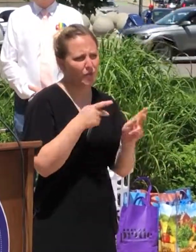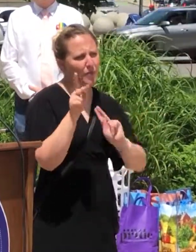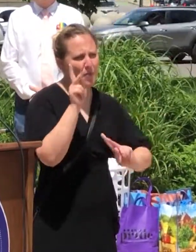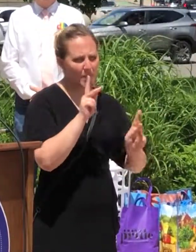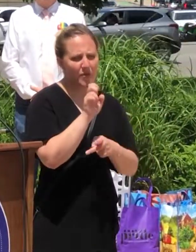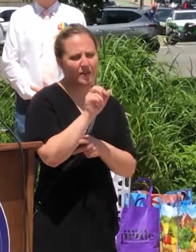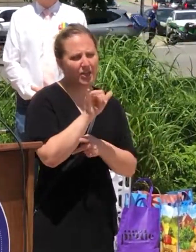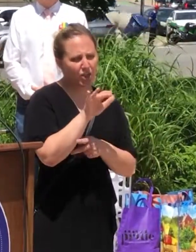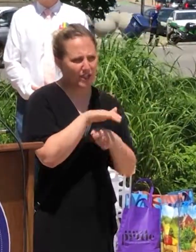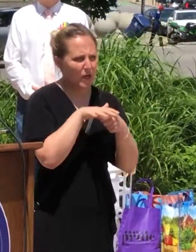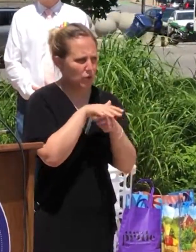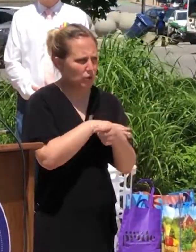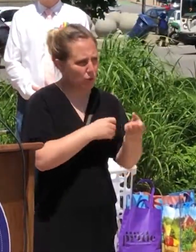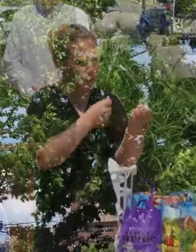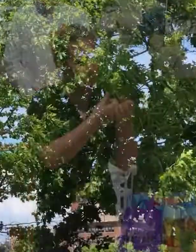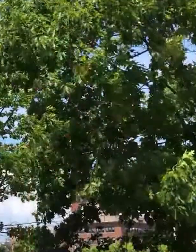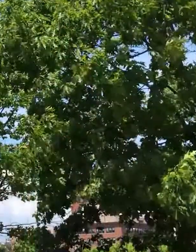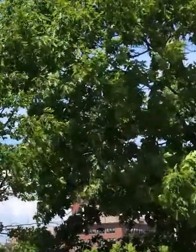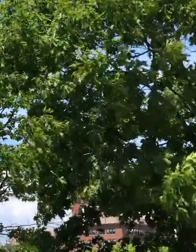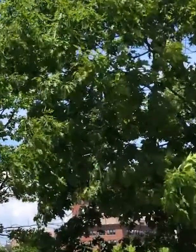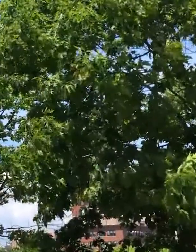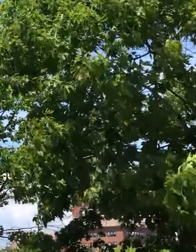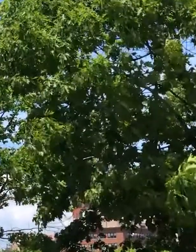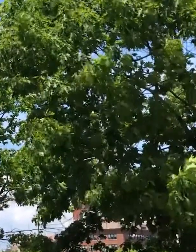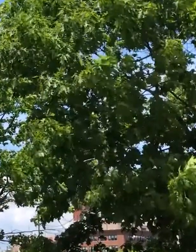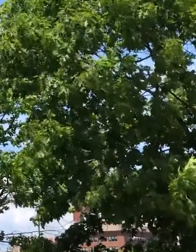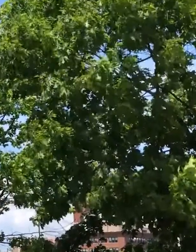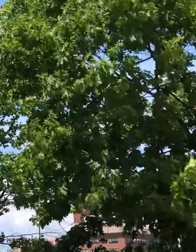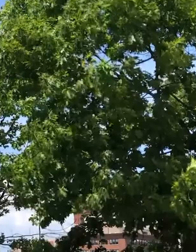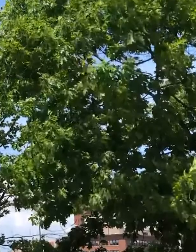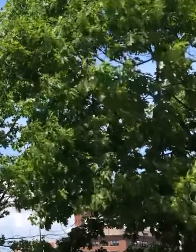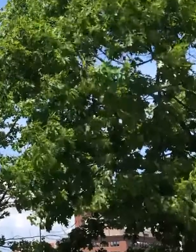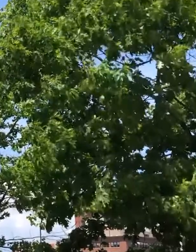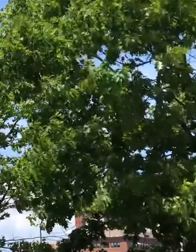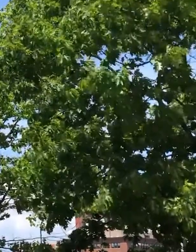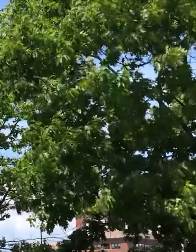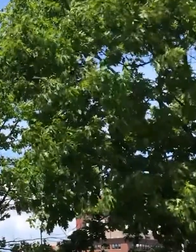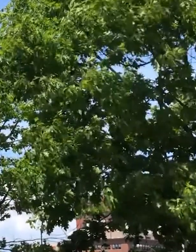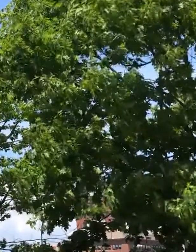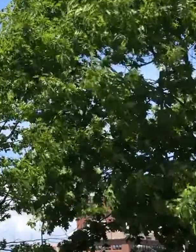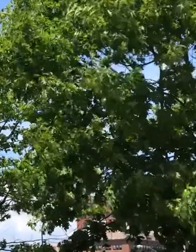to support our LGBTQ community and let us move forward together as one,